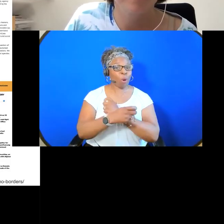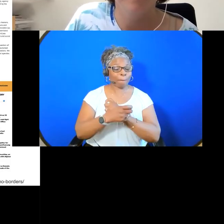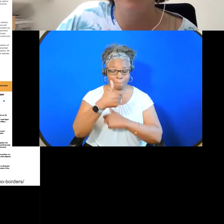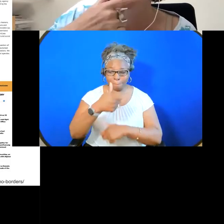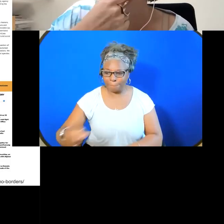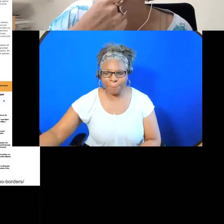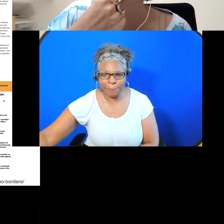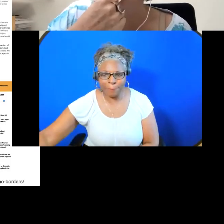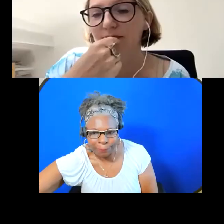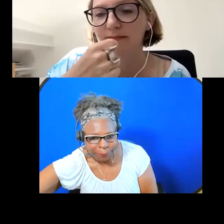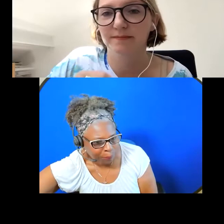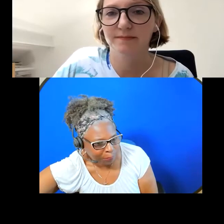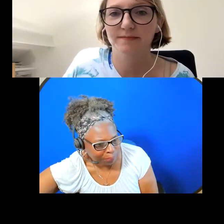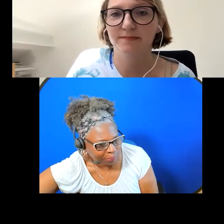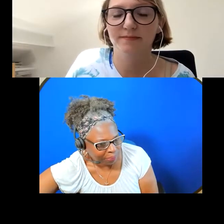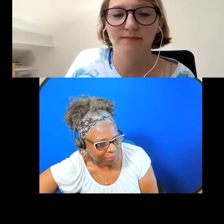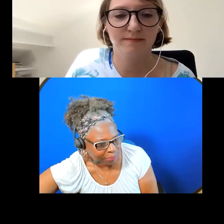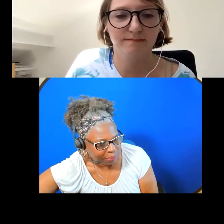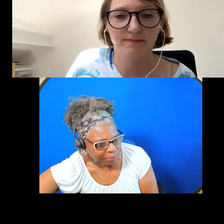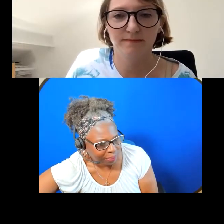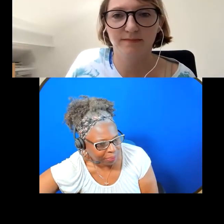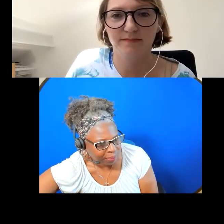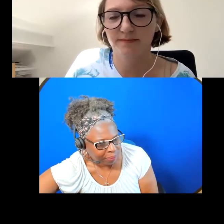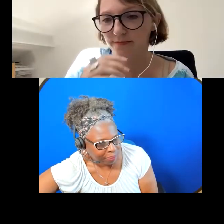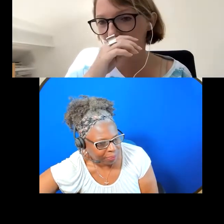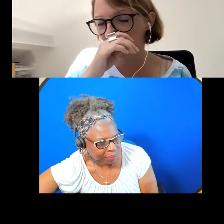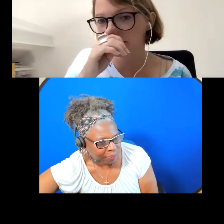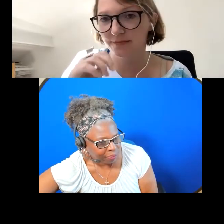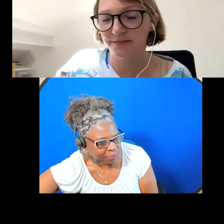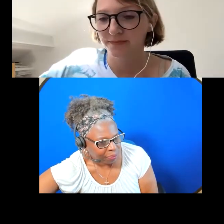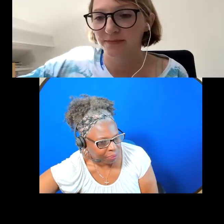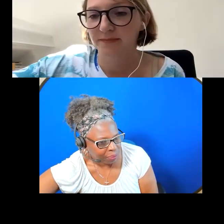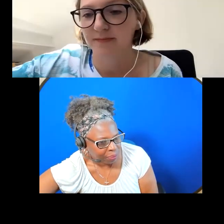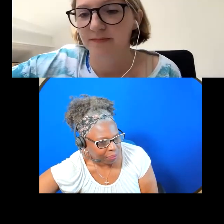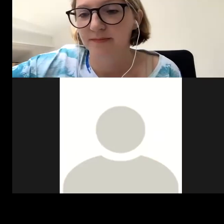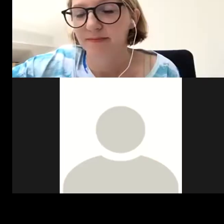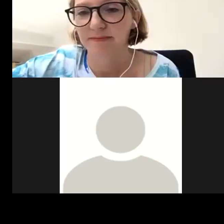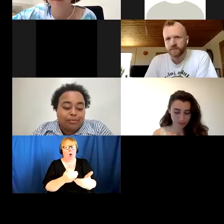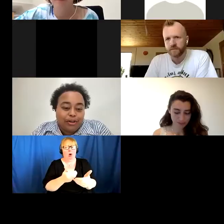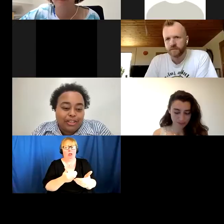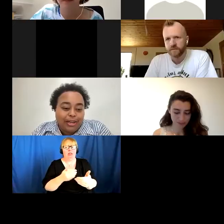And I think that we could move on to the sort of discussion part now.